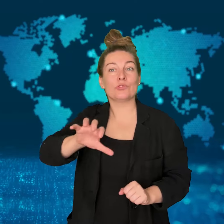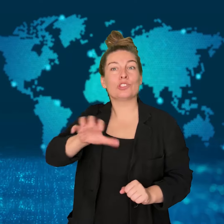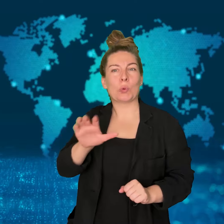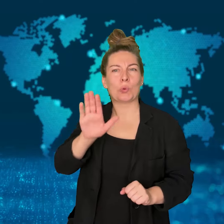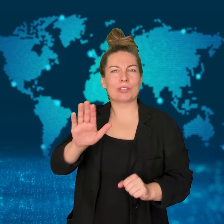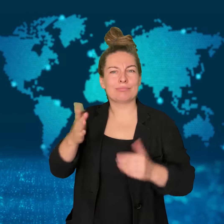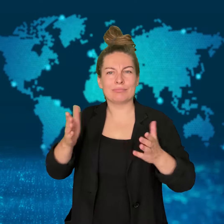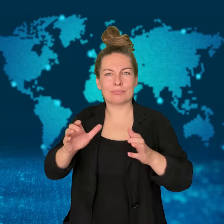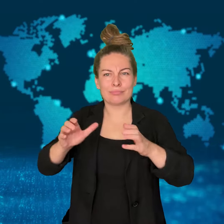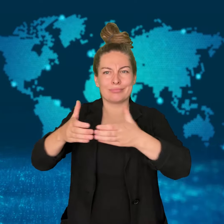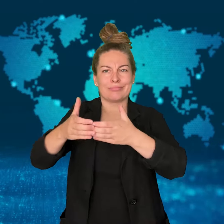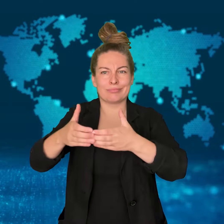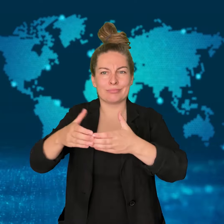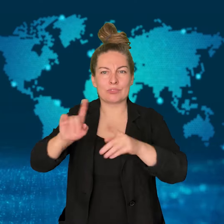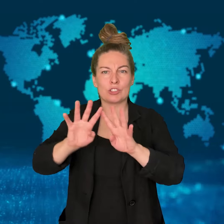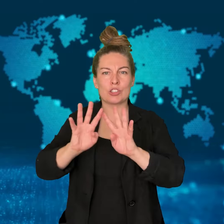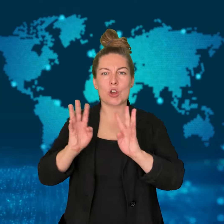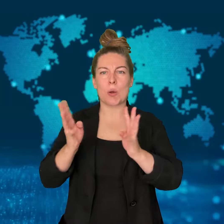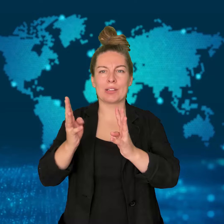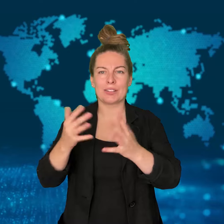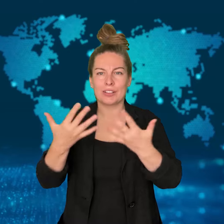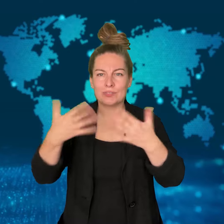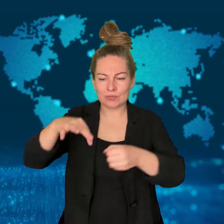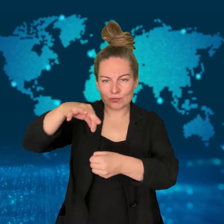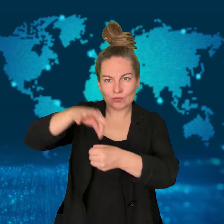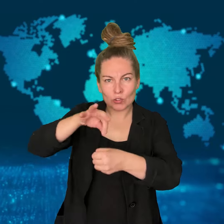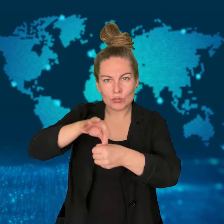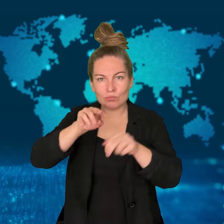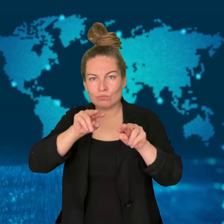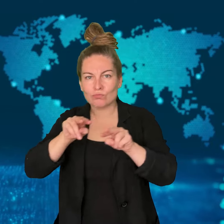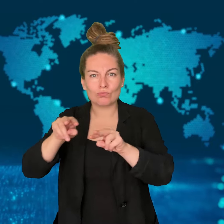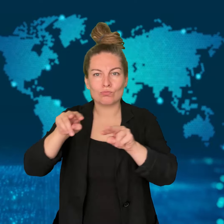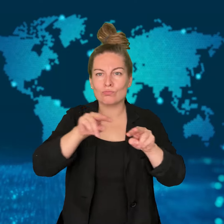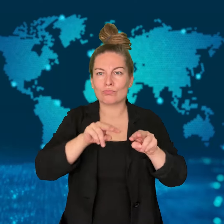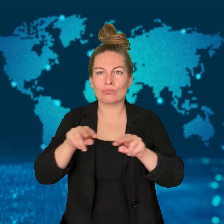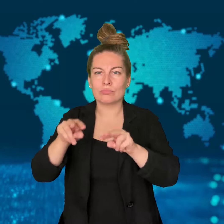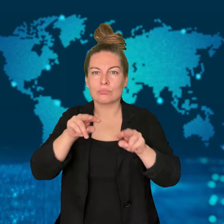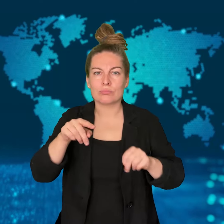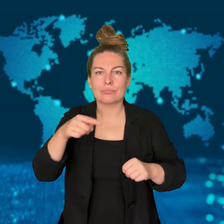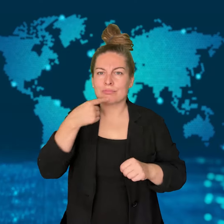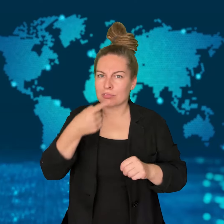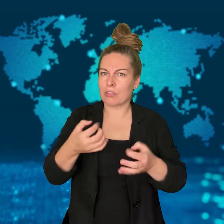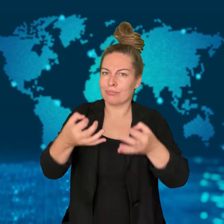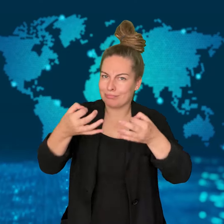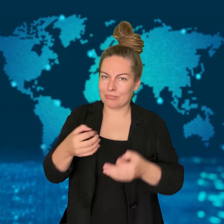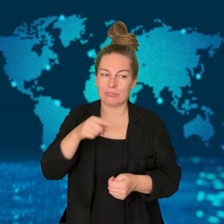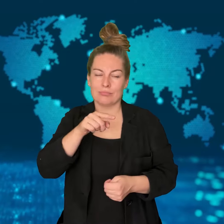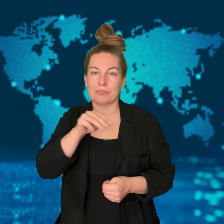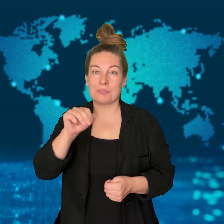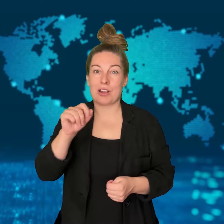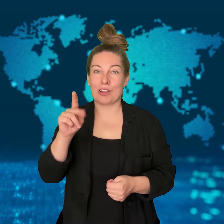GonzÃ¡lez Urrutia, as the winner of that election.